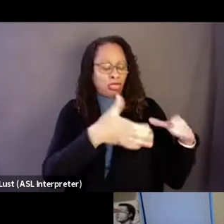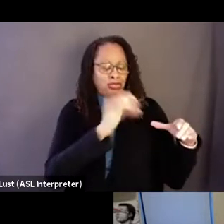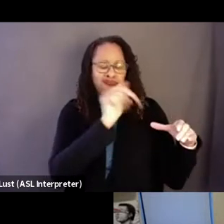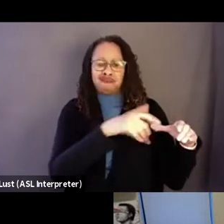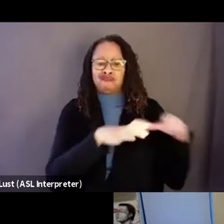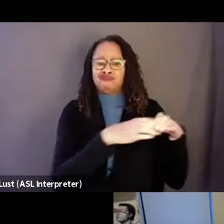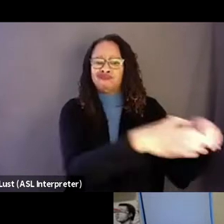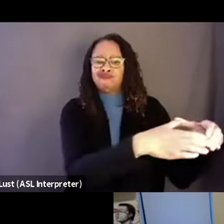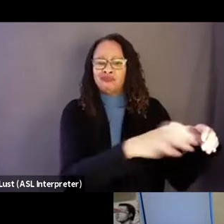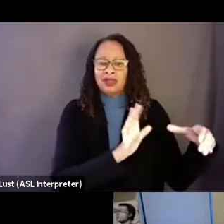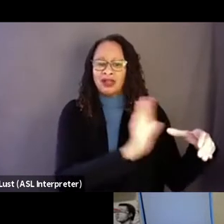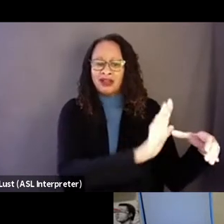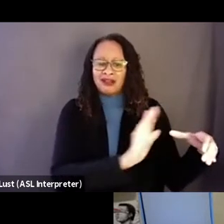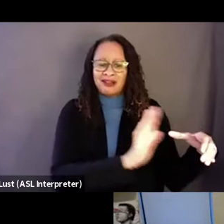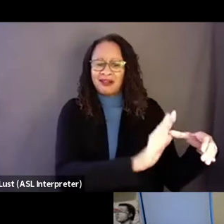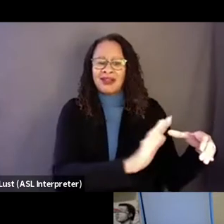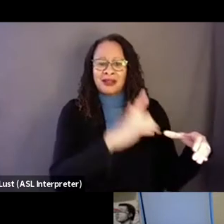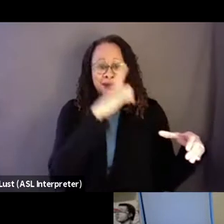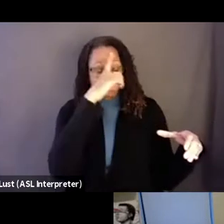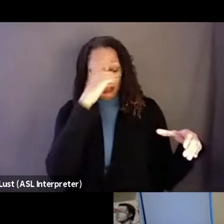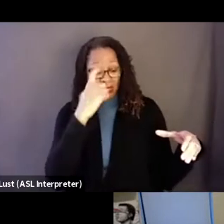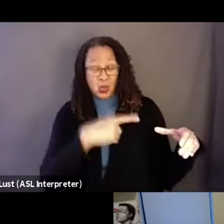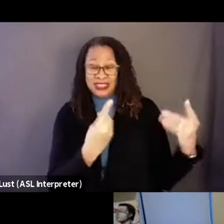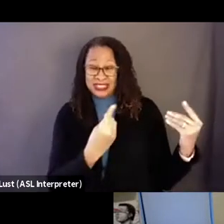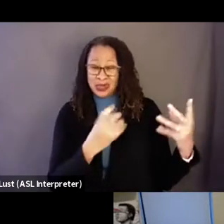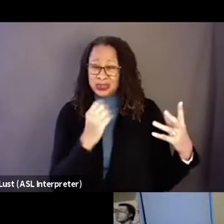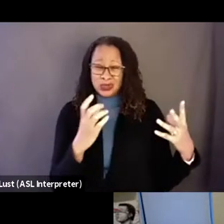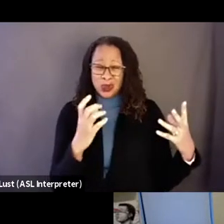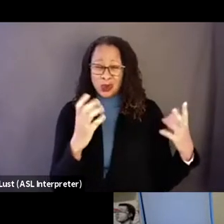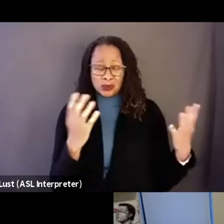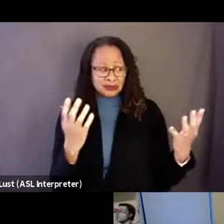because what they did was so outrageous, right?